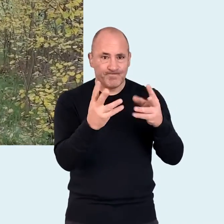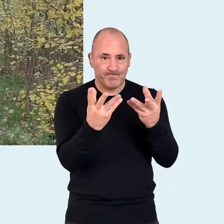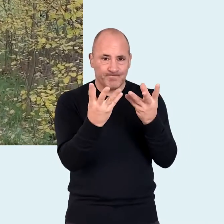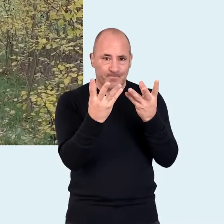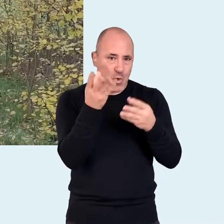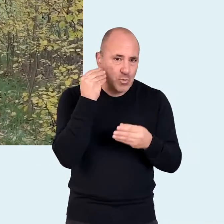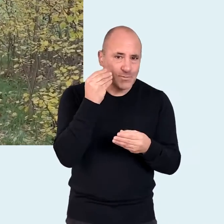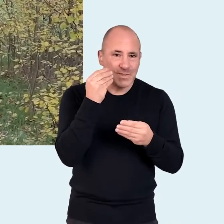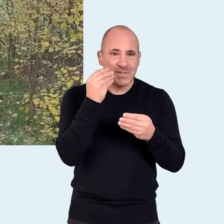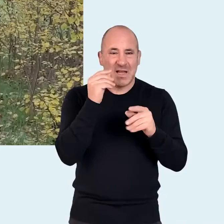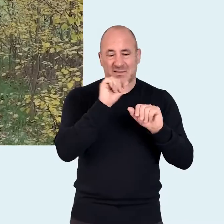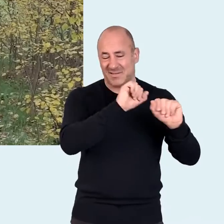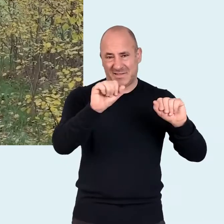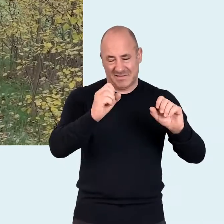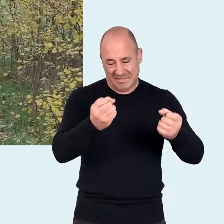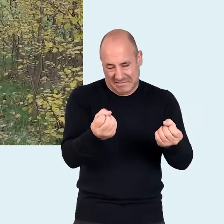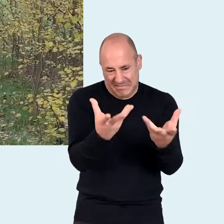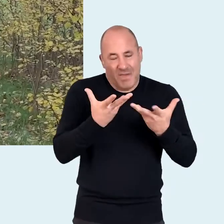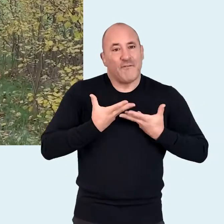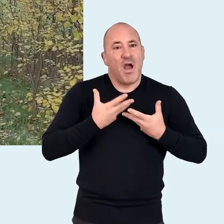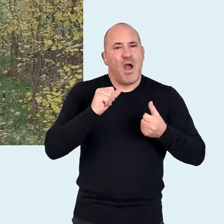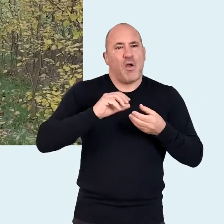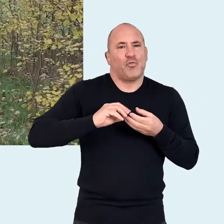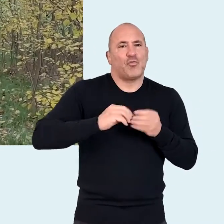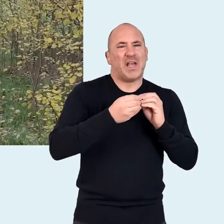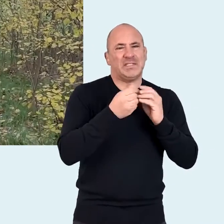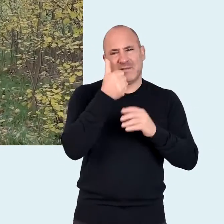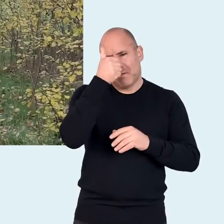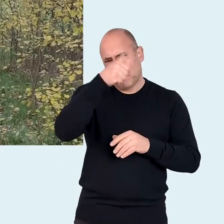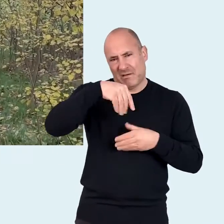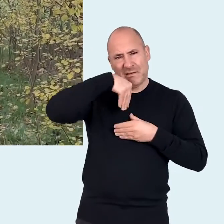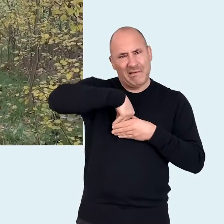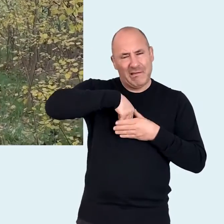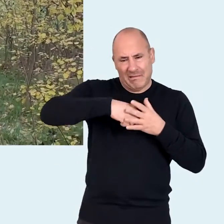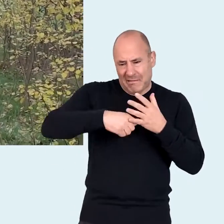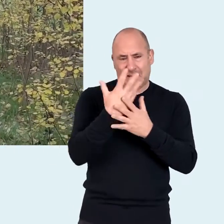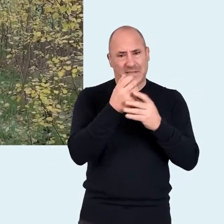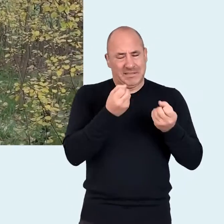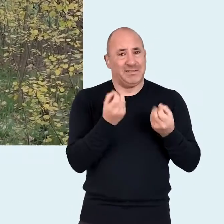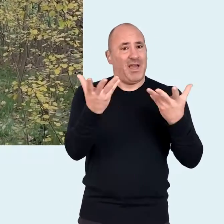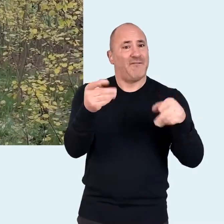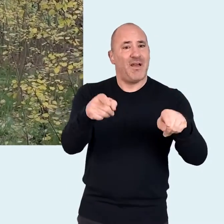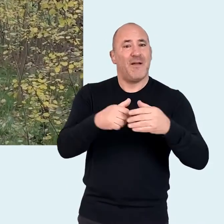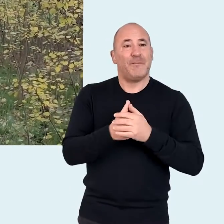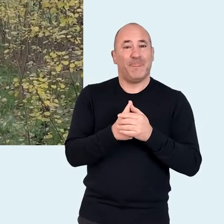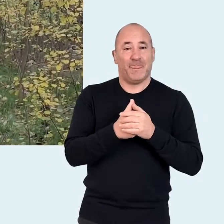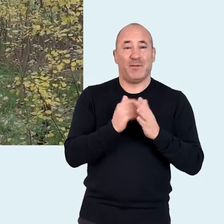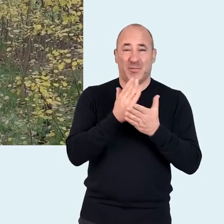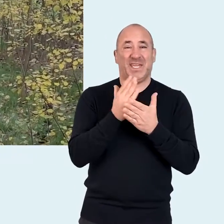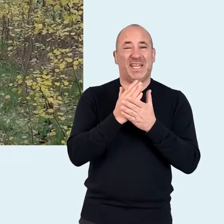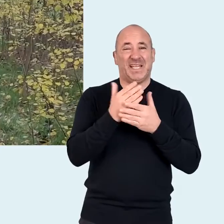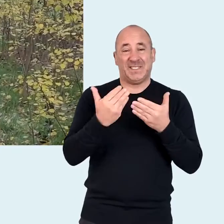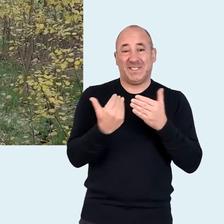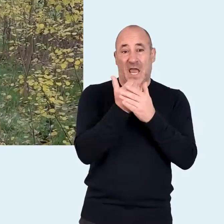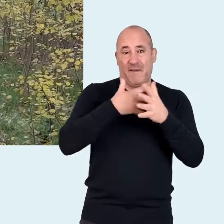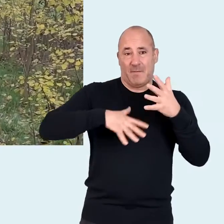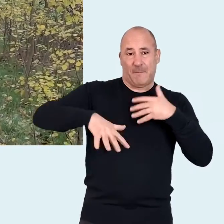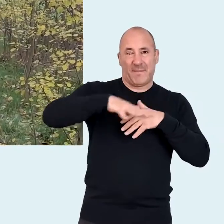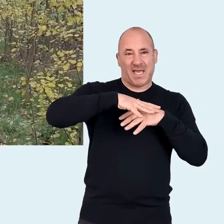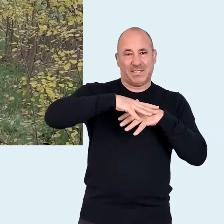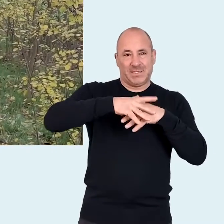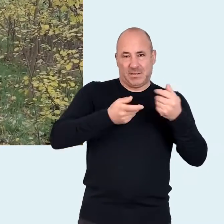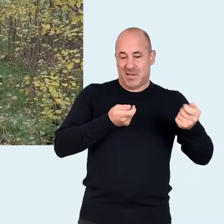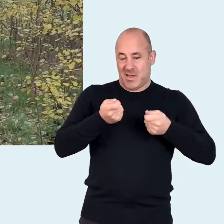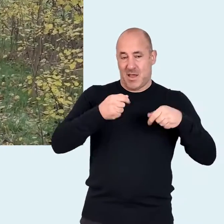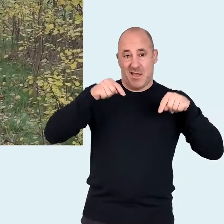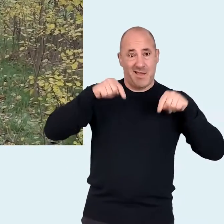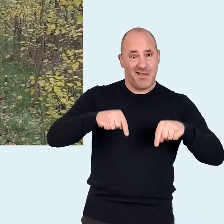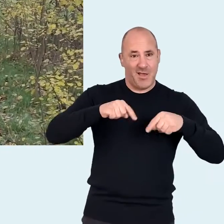is seen, heard and gets to deliver their creative genius. I think it's facilitating a safe place